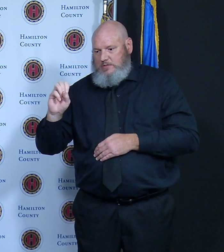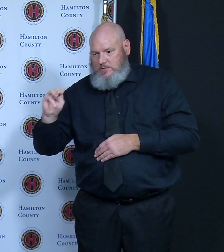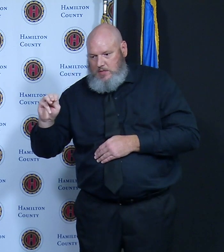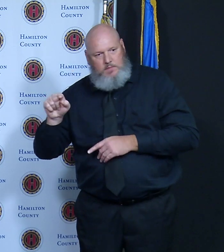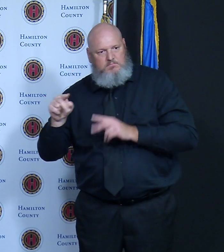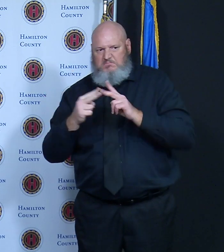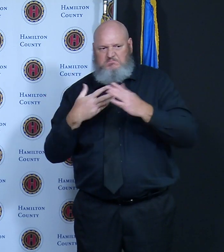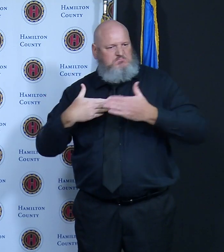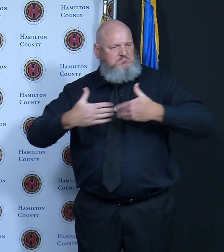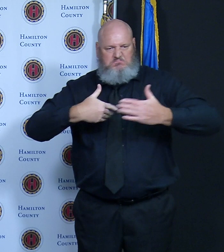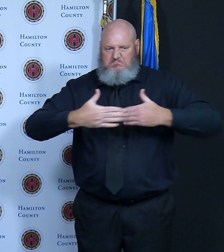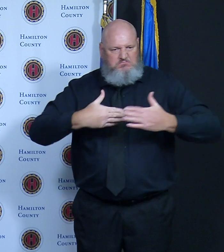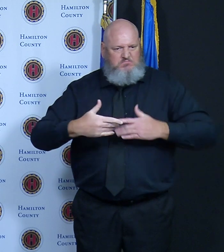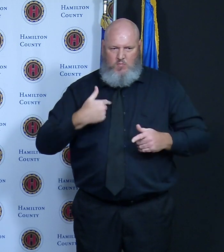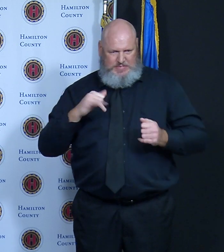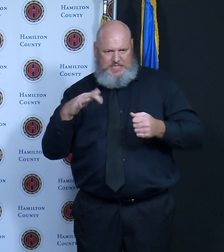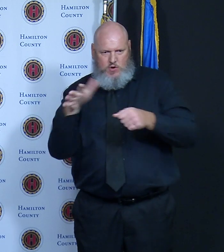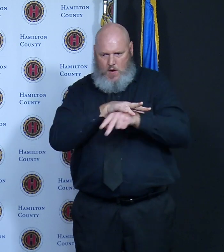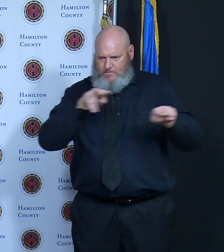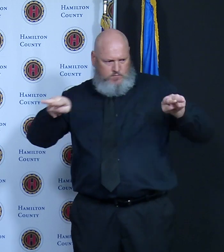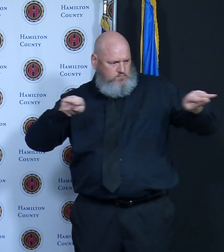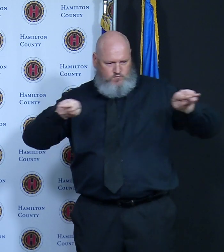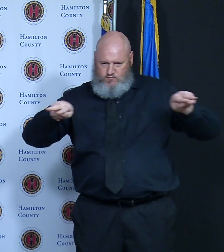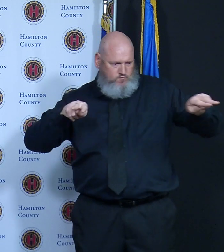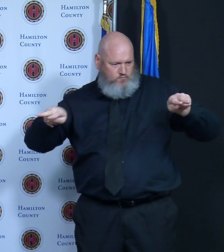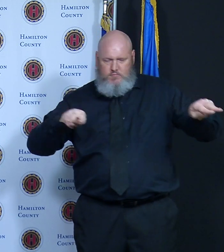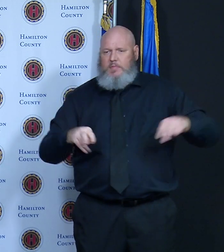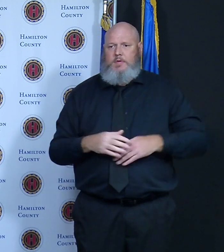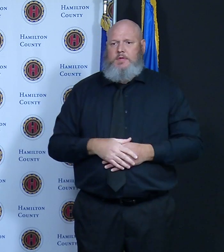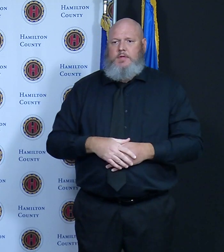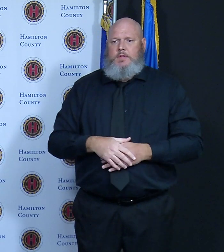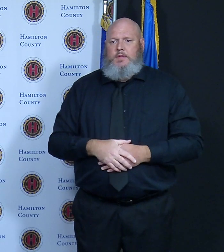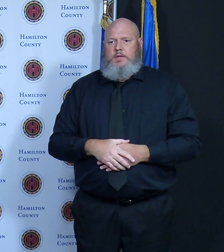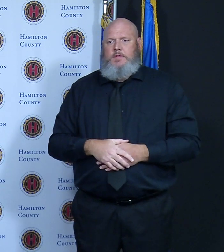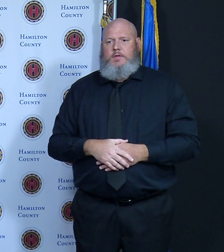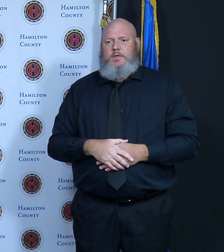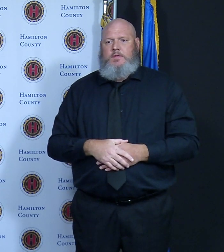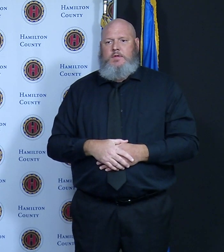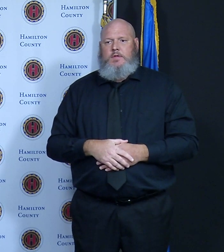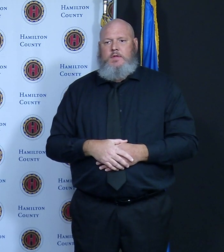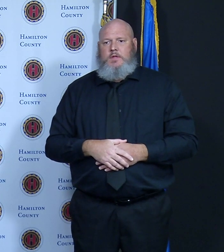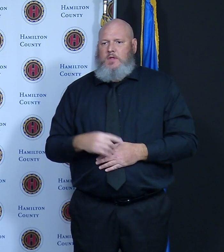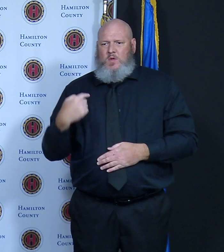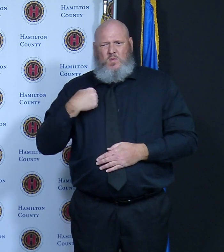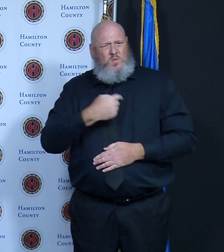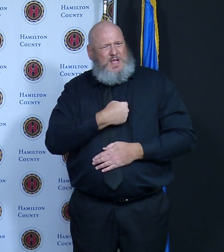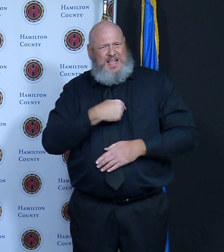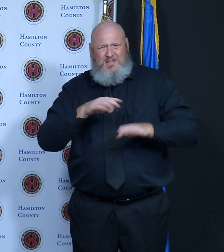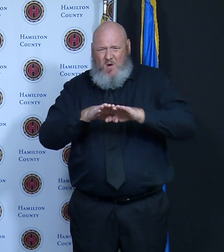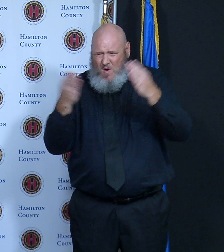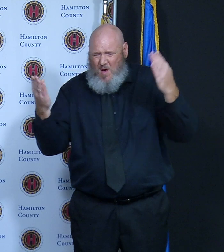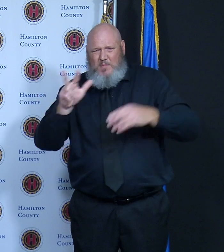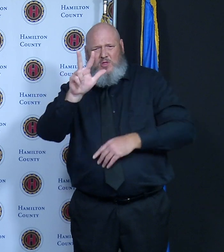maintain our 24/7 365 day a year duty officer status we came in the other